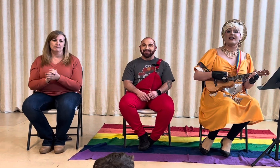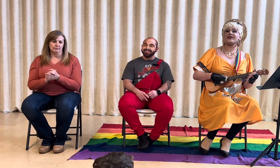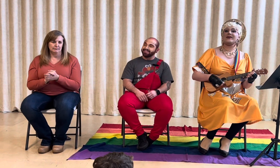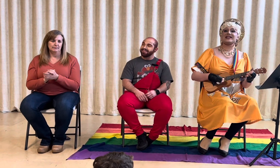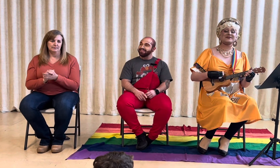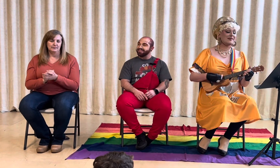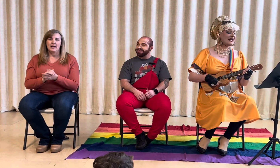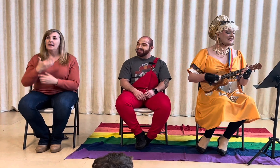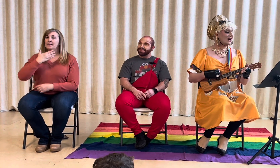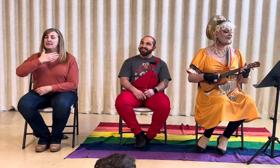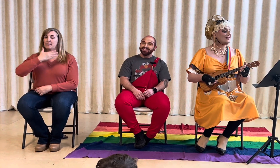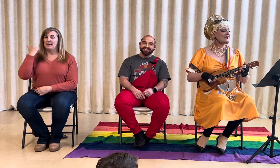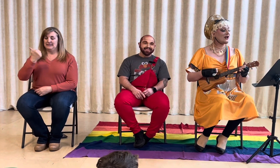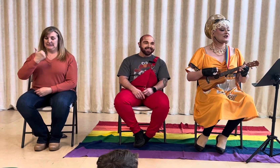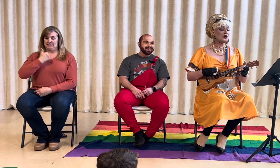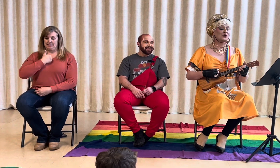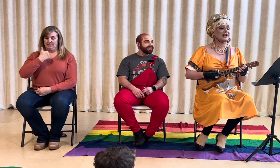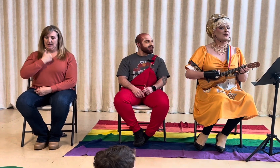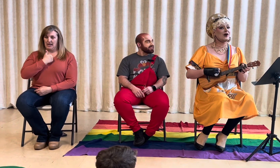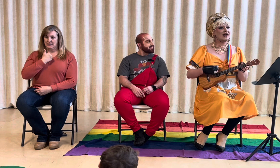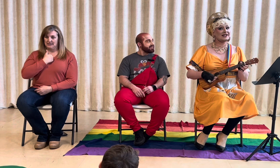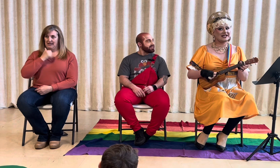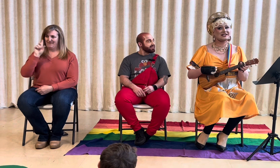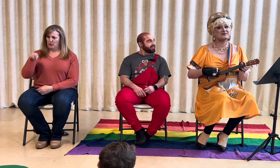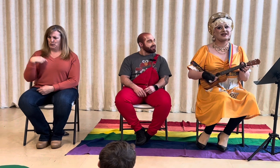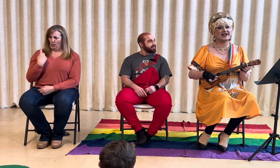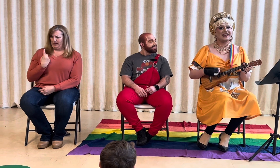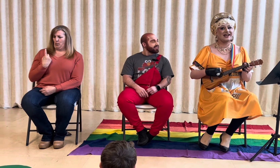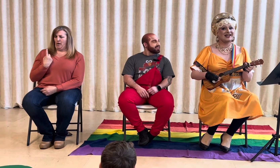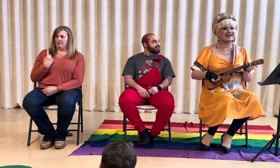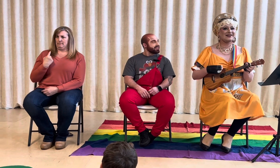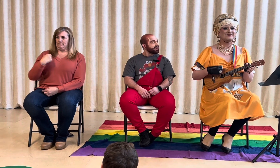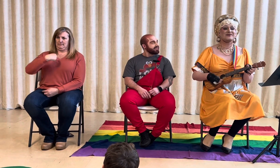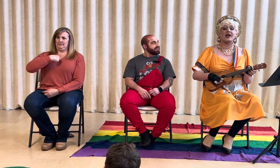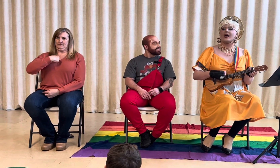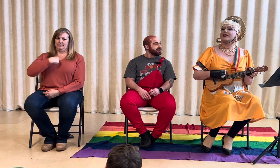The best myself, there's only one: it's me.